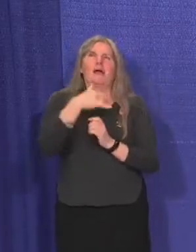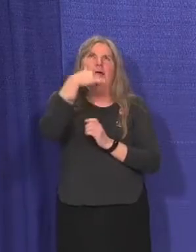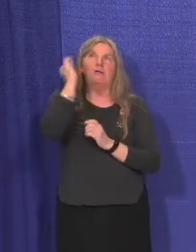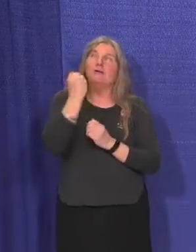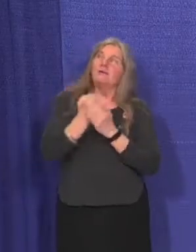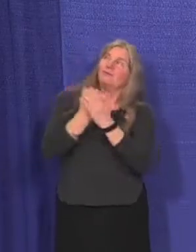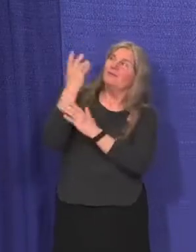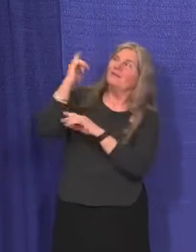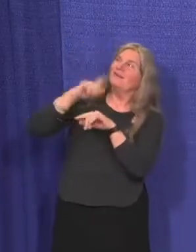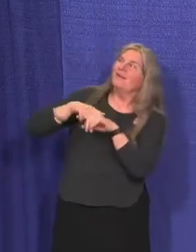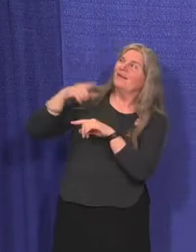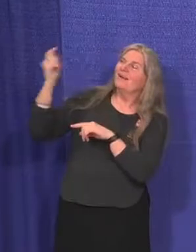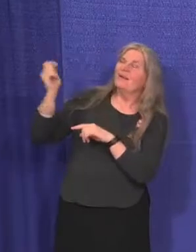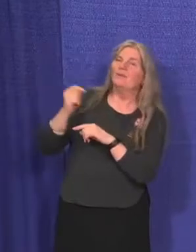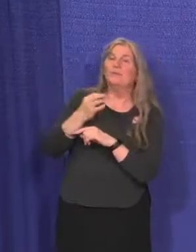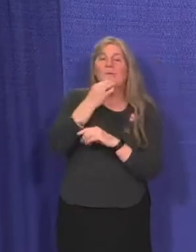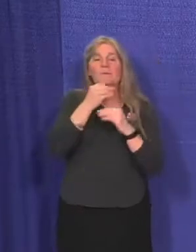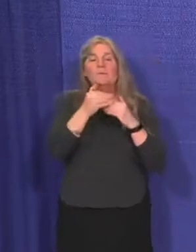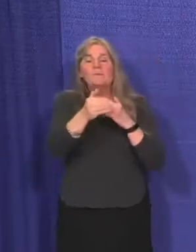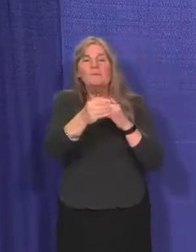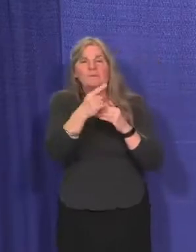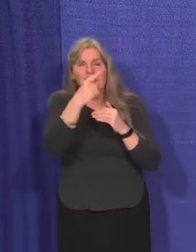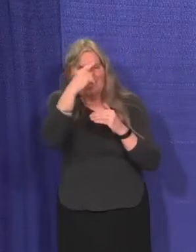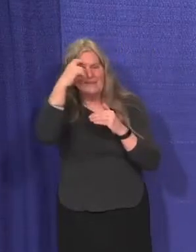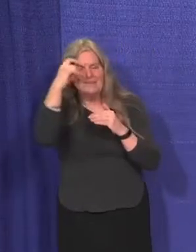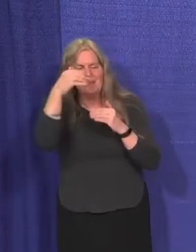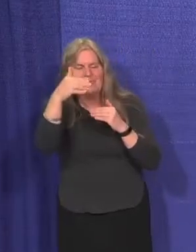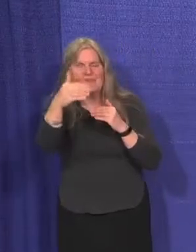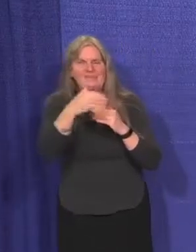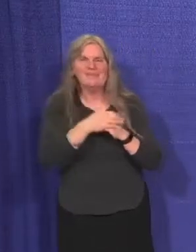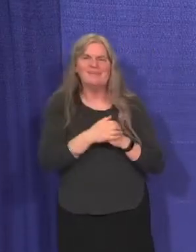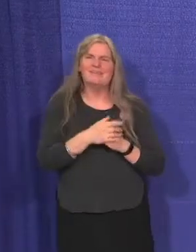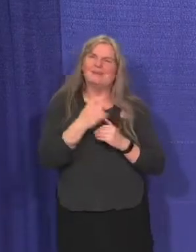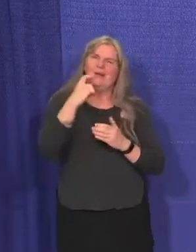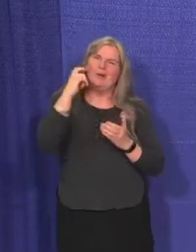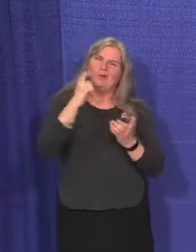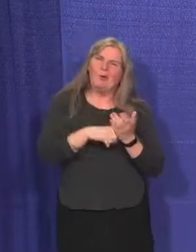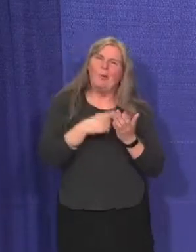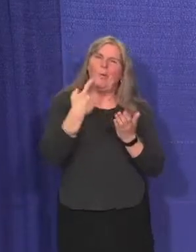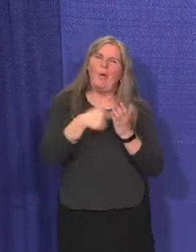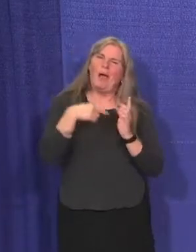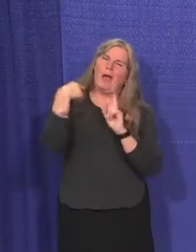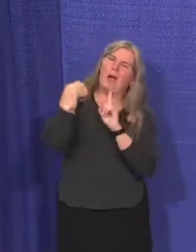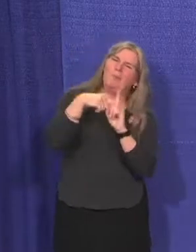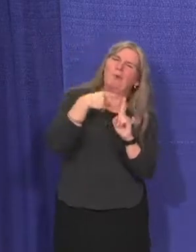shingles vaccine. That's it for today.